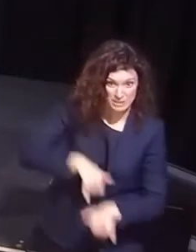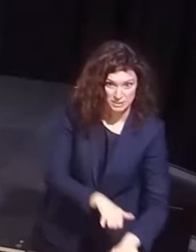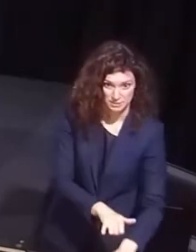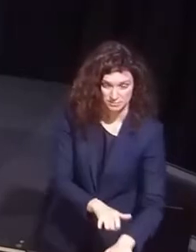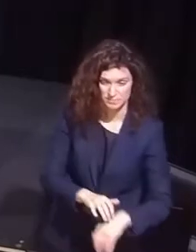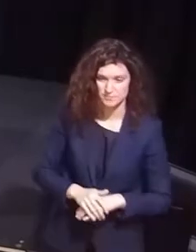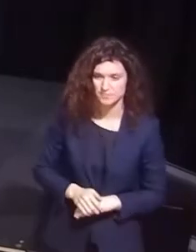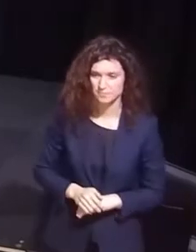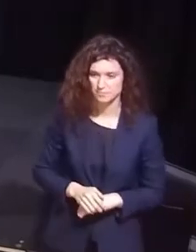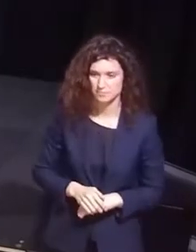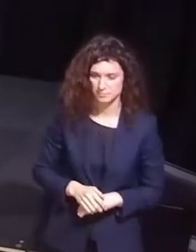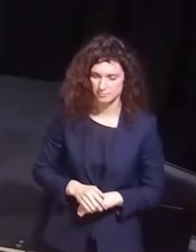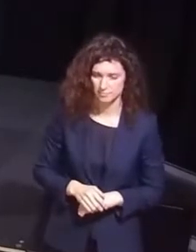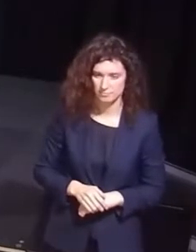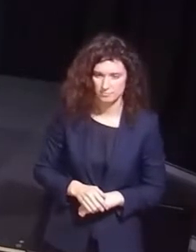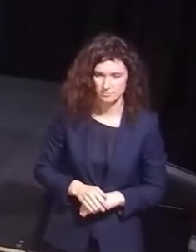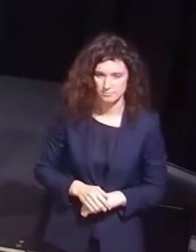to take wherever needed, which was safer that way.